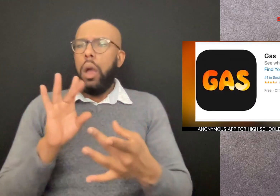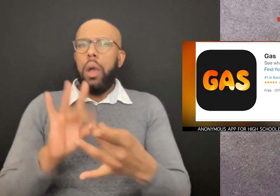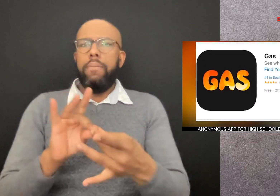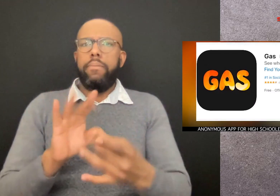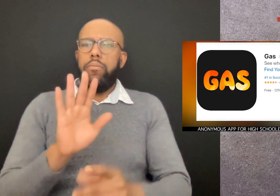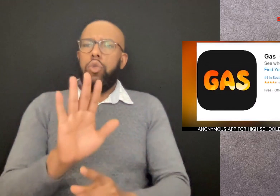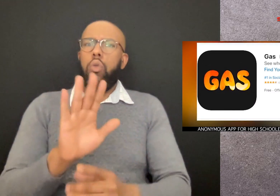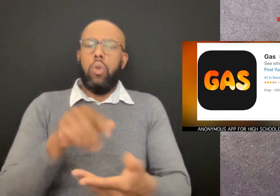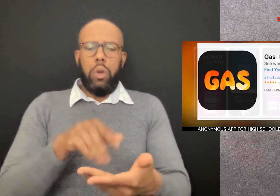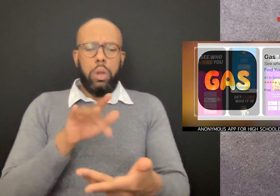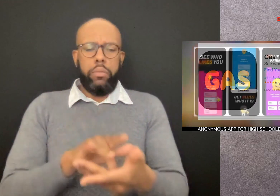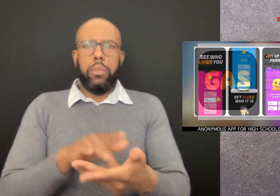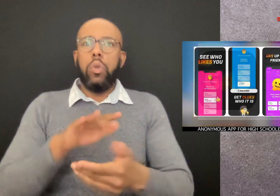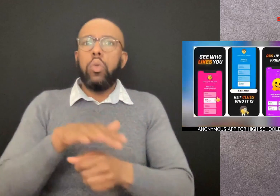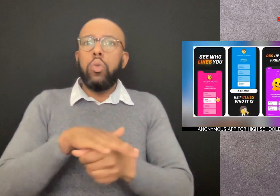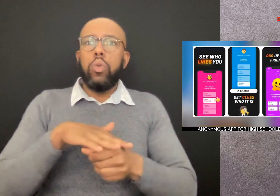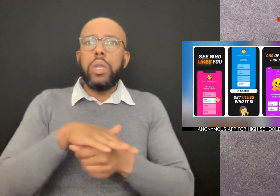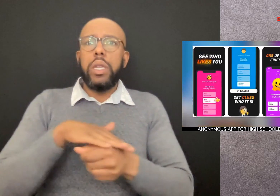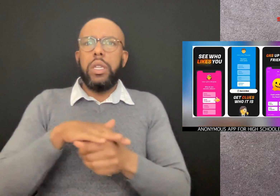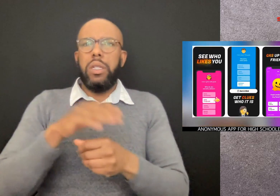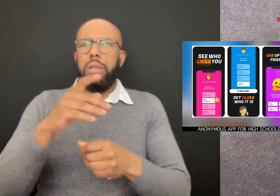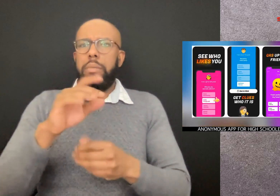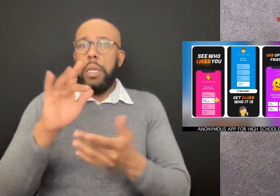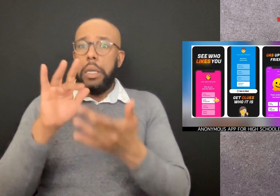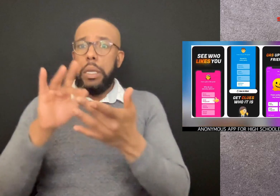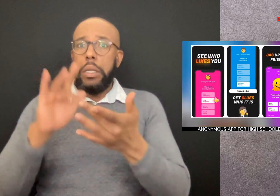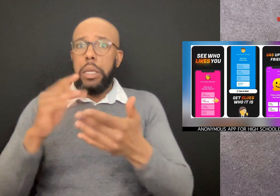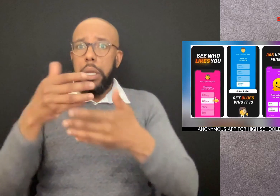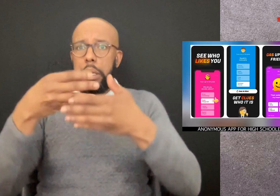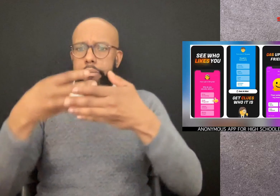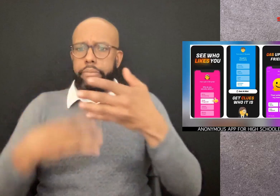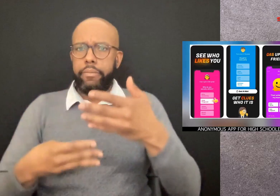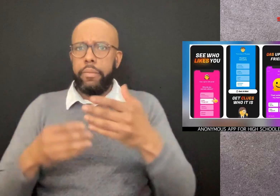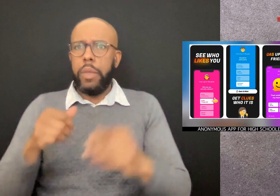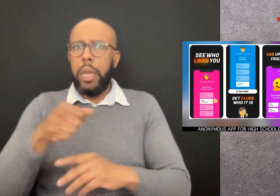Here's how it works after you sync up your location and contacts to the app.